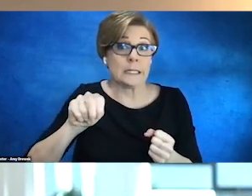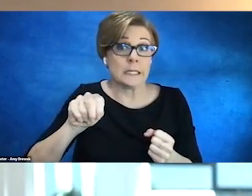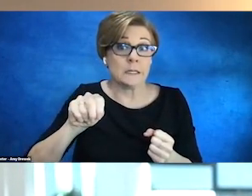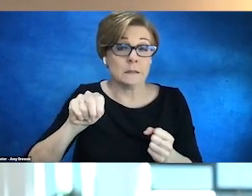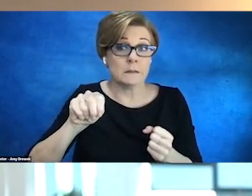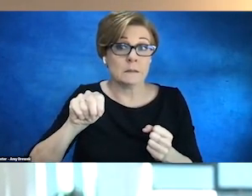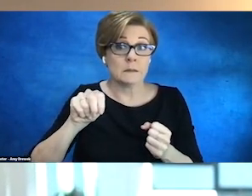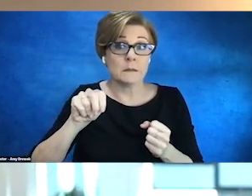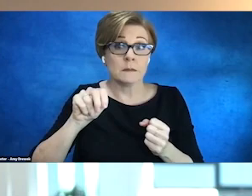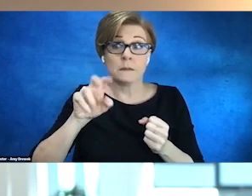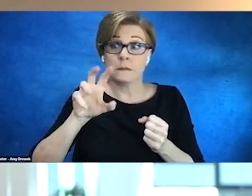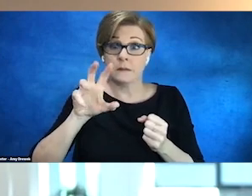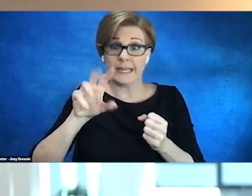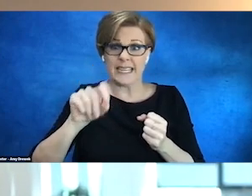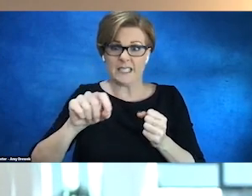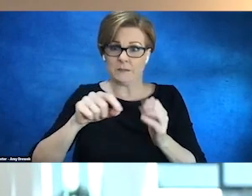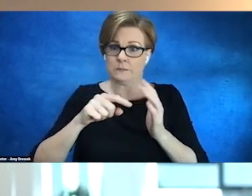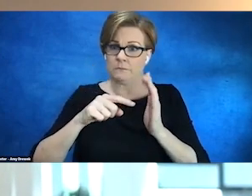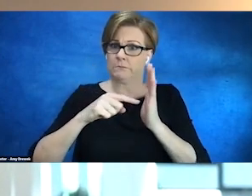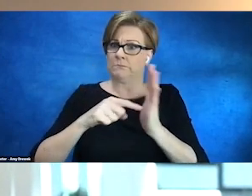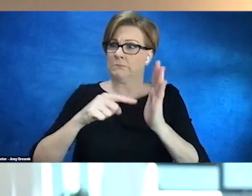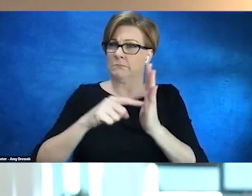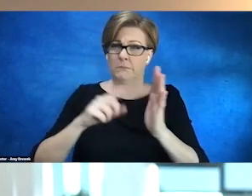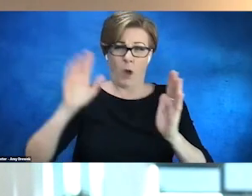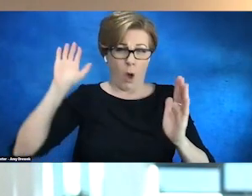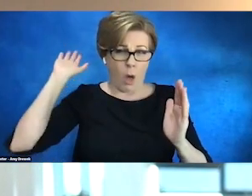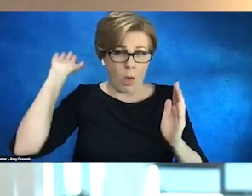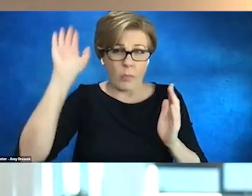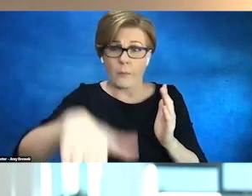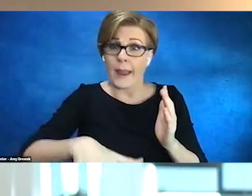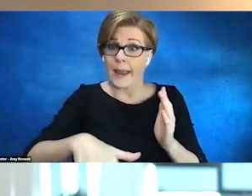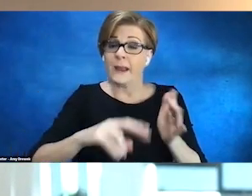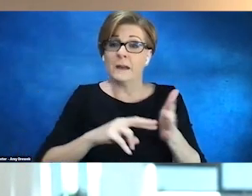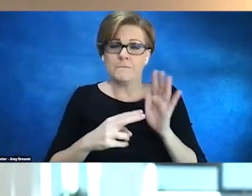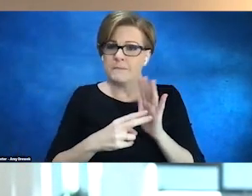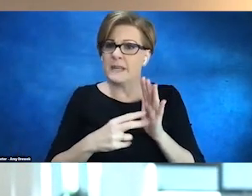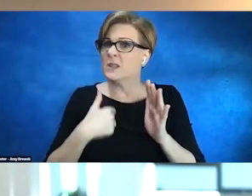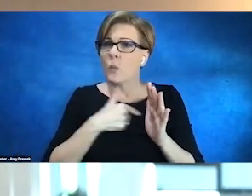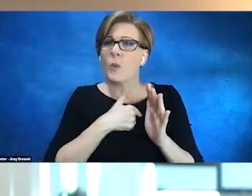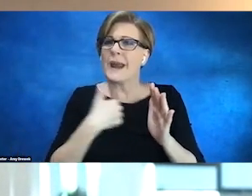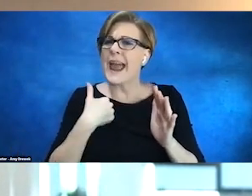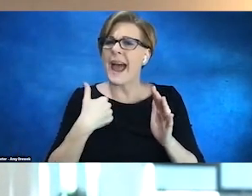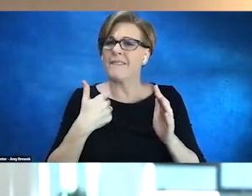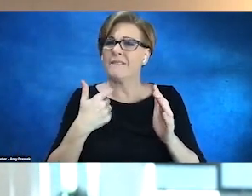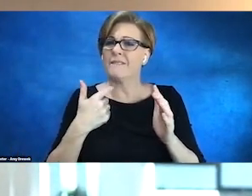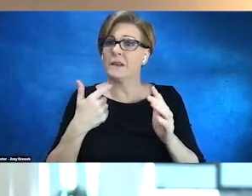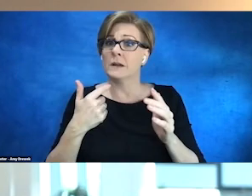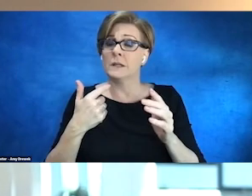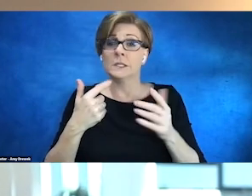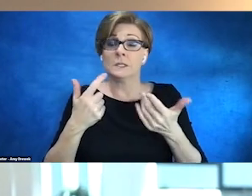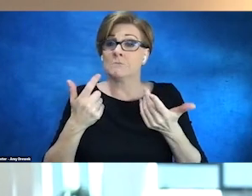entire voting process. So, we really value having highly partisan Republicans working right next to